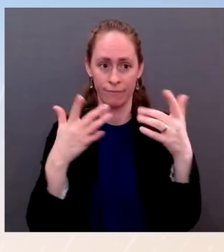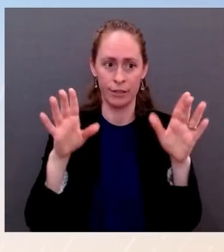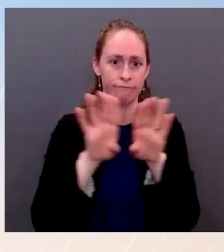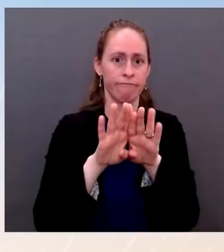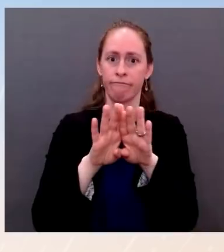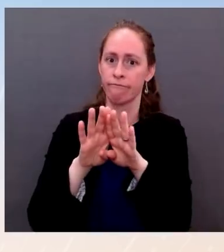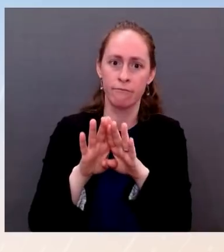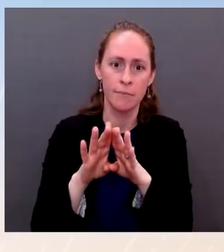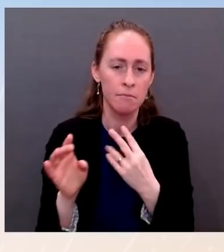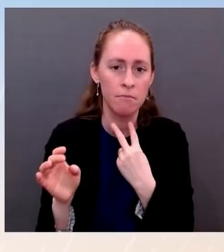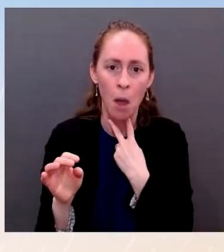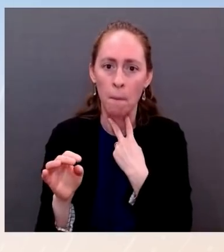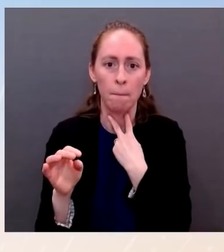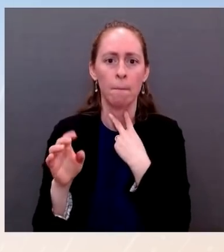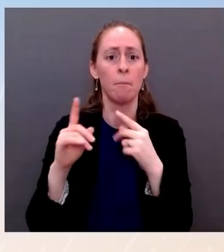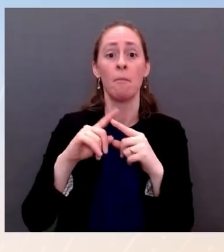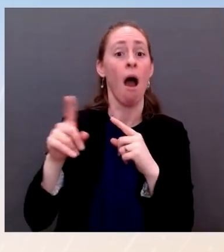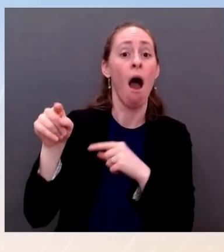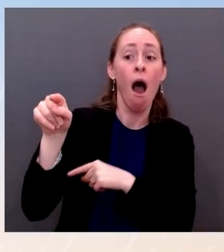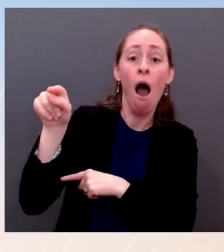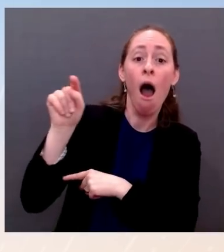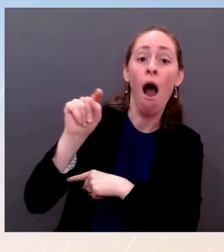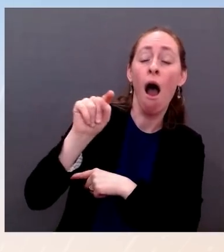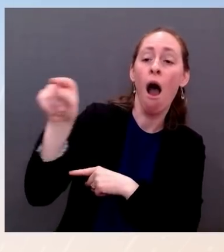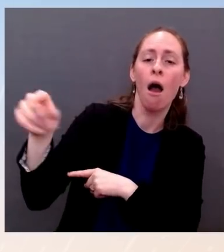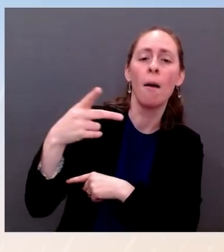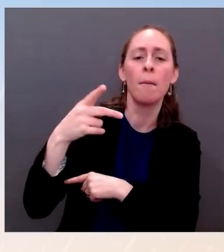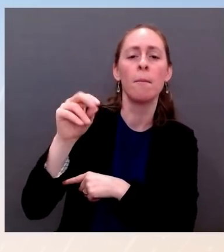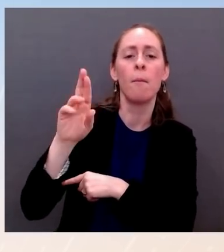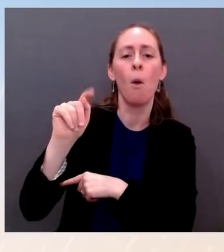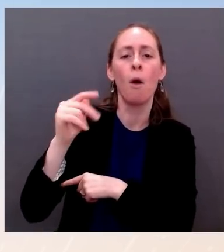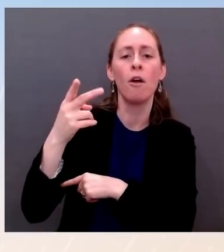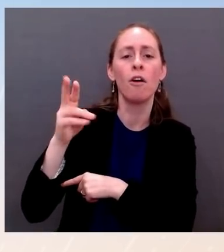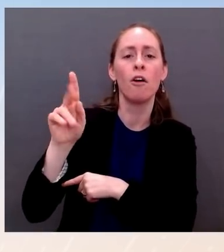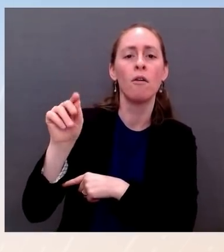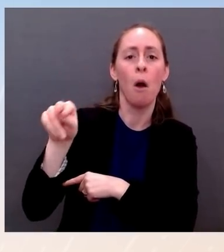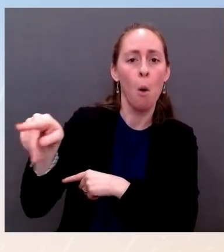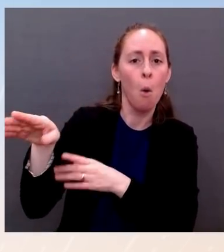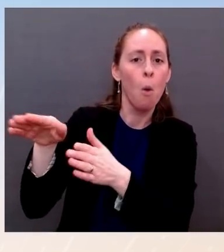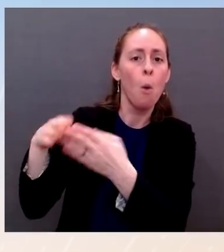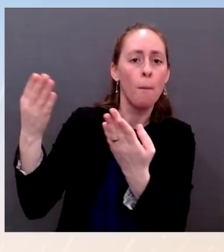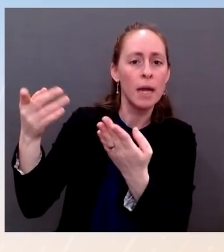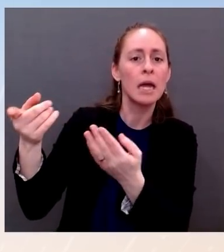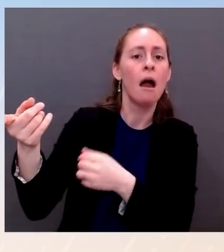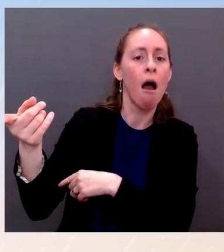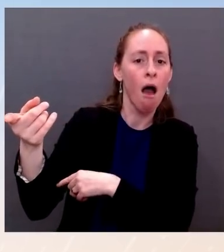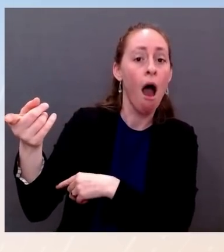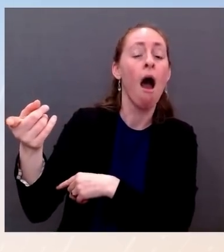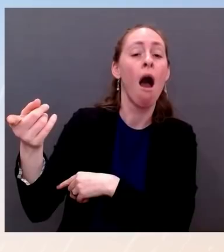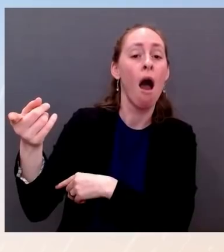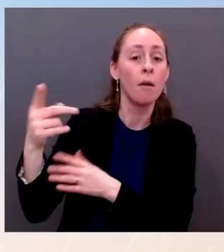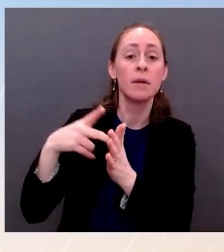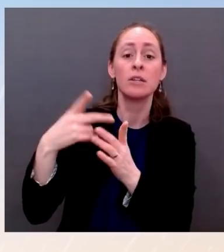Customs and Border Patrol is rerouting traffic to Port Huron where all nine commercial lanes are open. The Detroit-Windsor Tunnel is open,